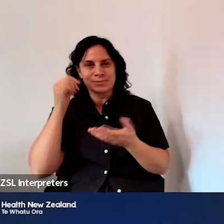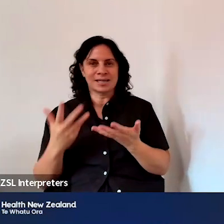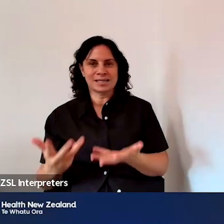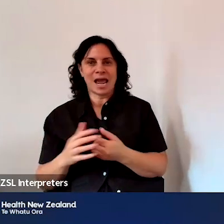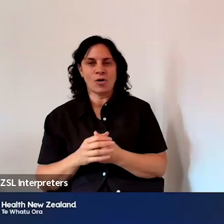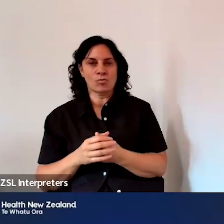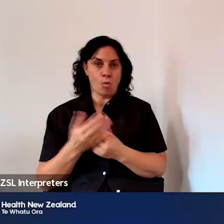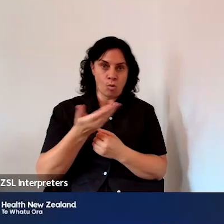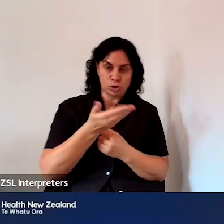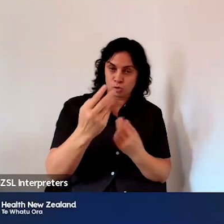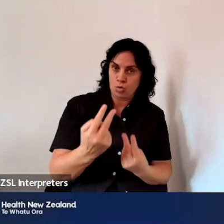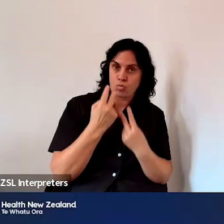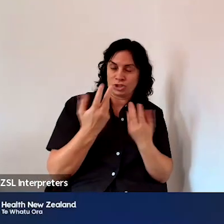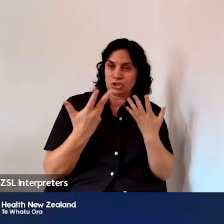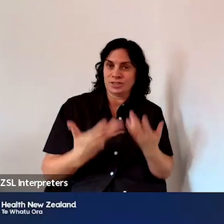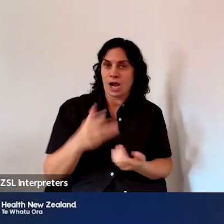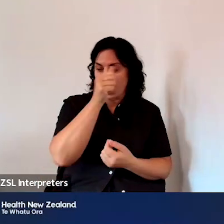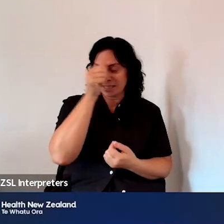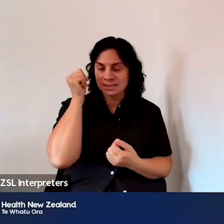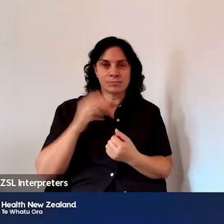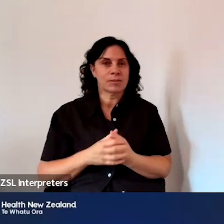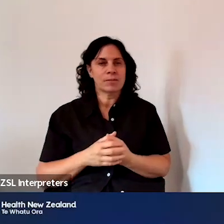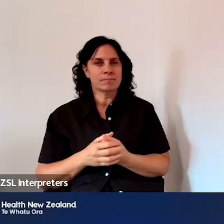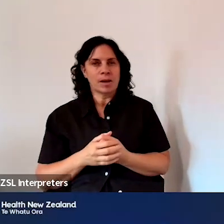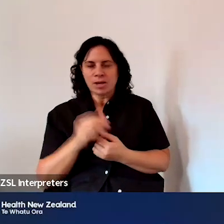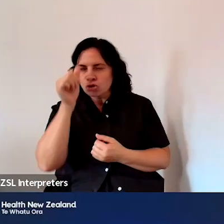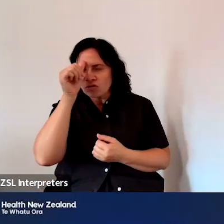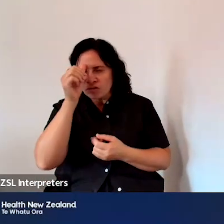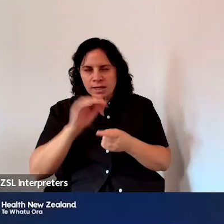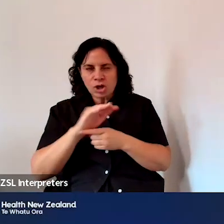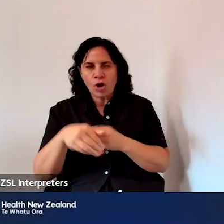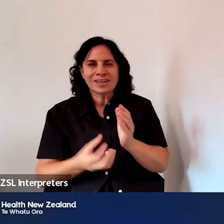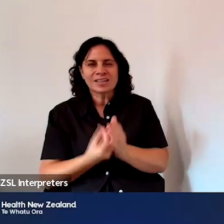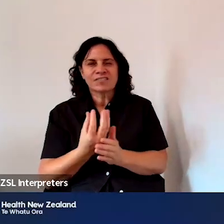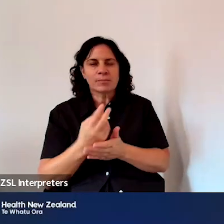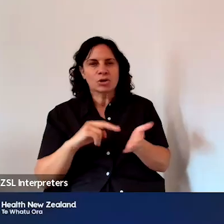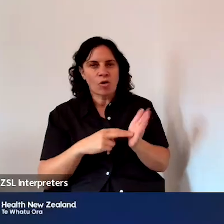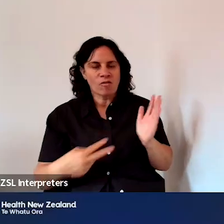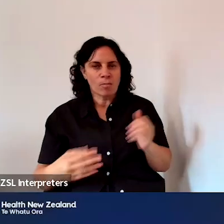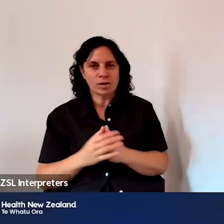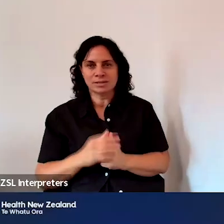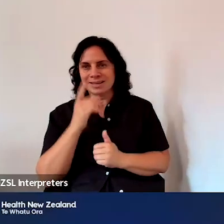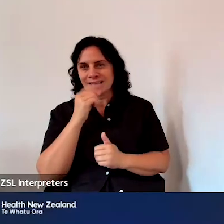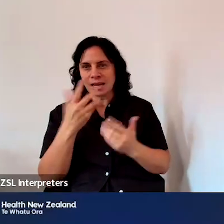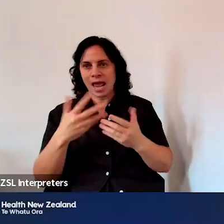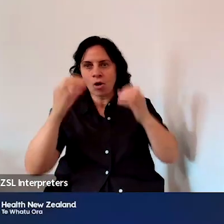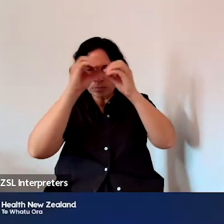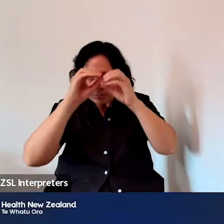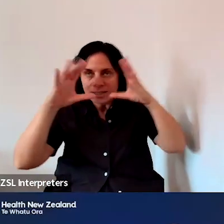who may not be familiar with the sort of policy development process, being able to get some insights into how you might be able to,